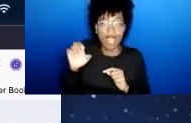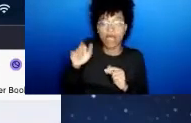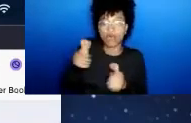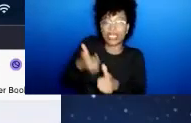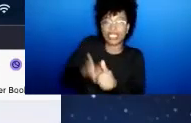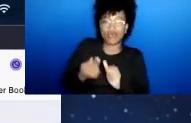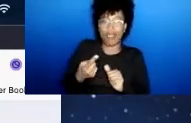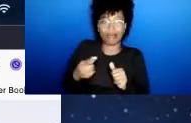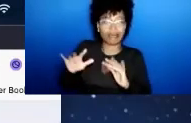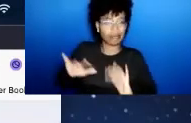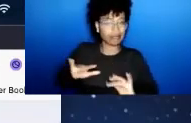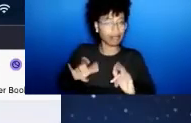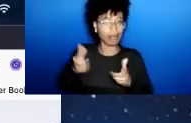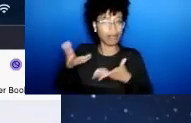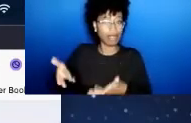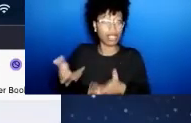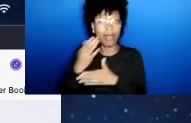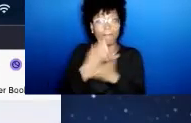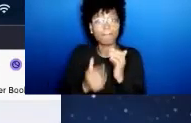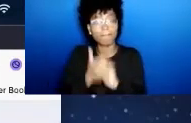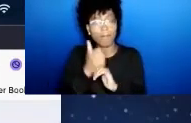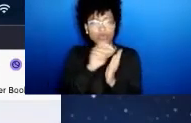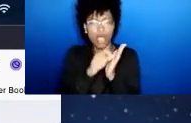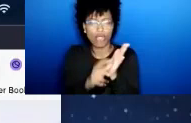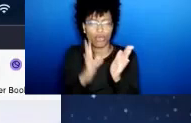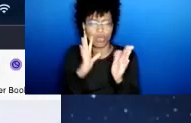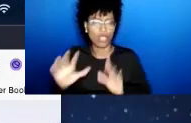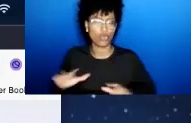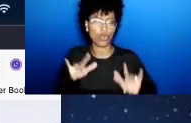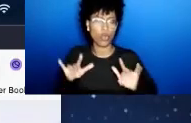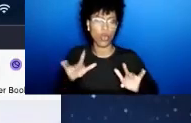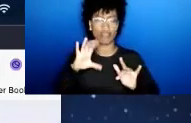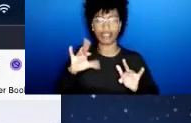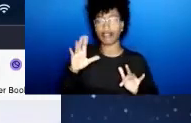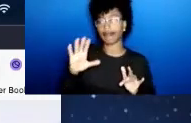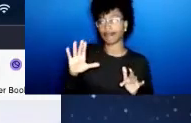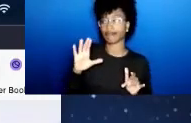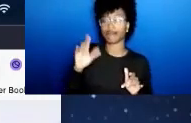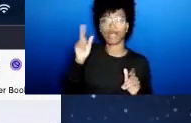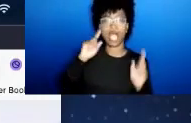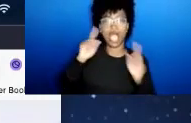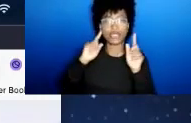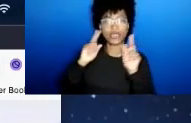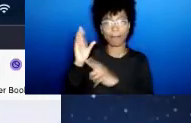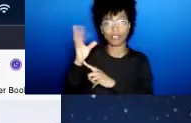authors will record their audio presentations 06:35:51 on their mobile phones and add it